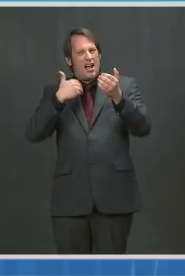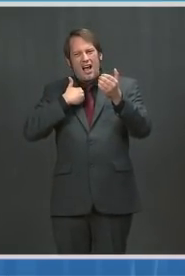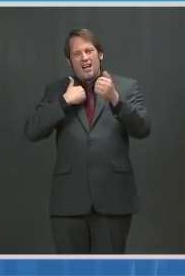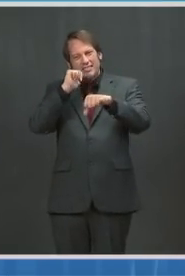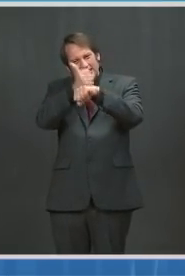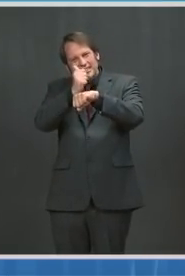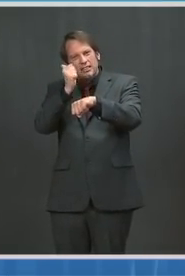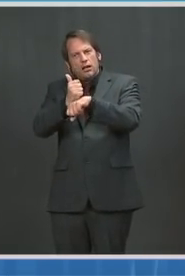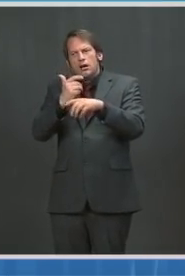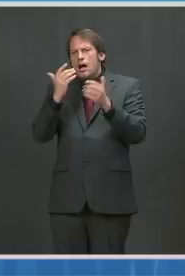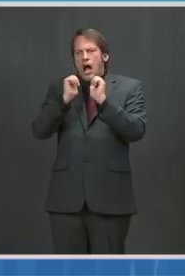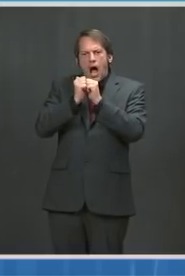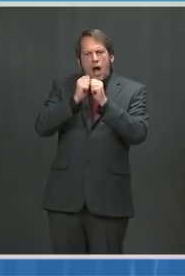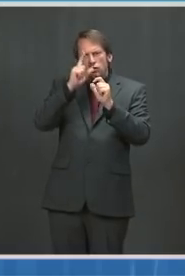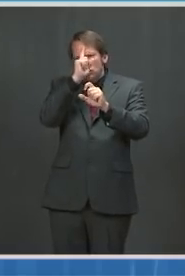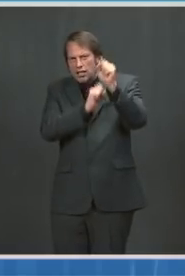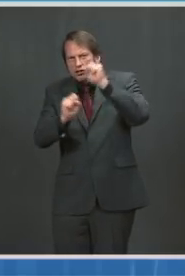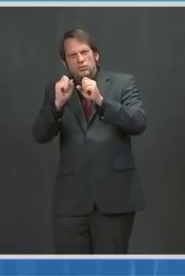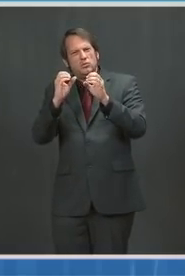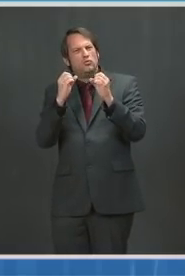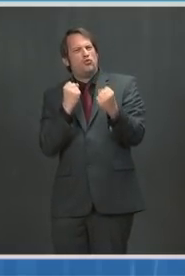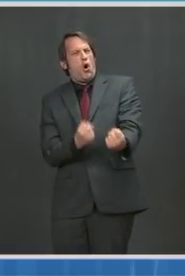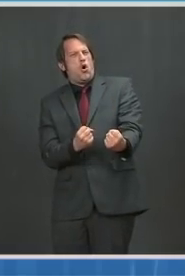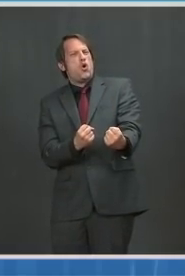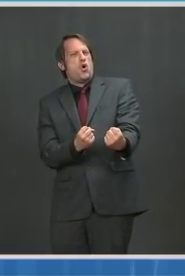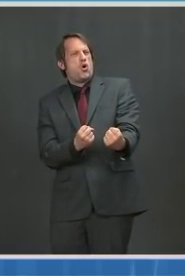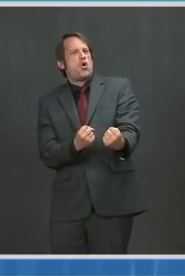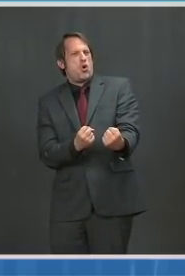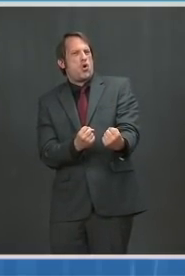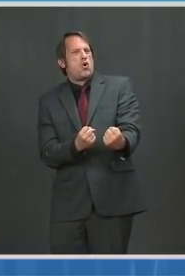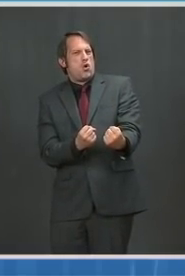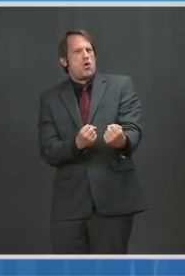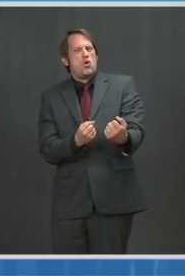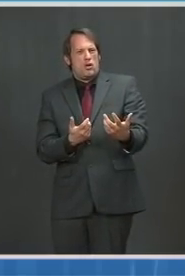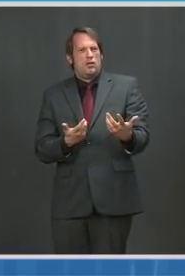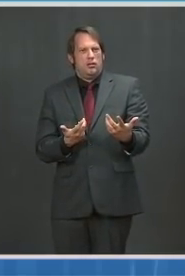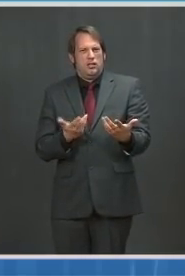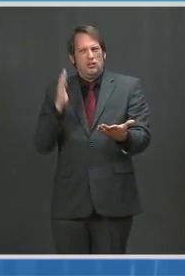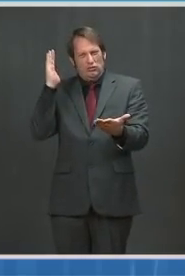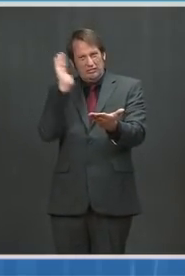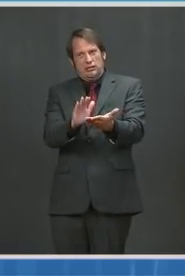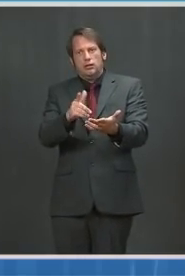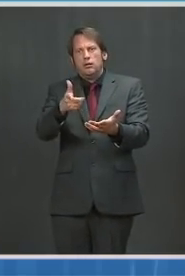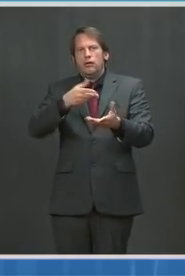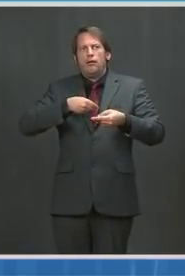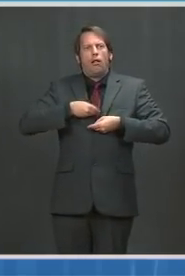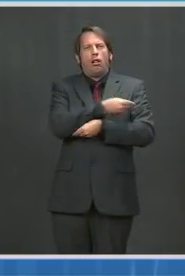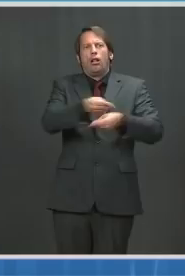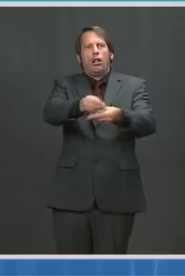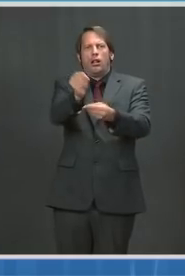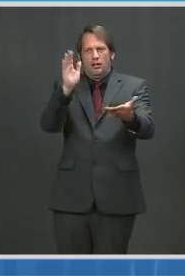to, sort of, decrease the community activity, ensure mask wearing. And we're working closely with the state